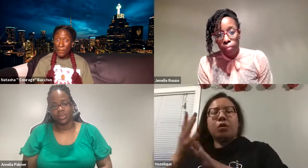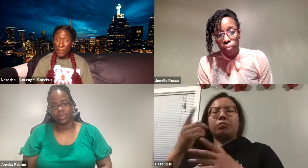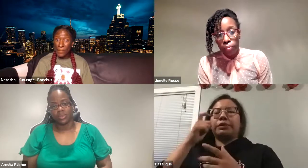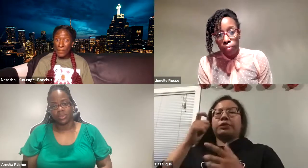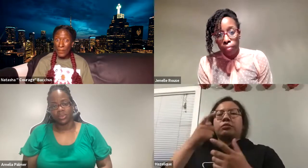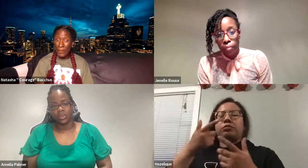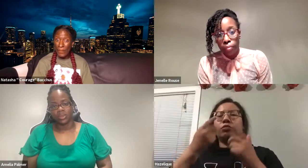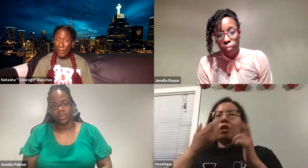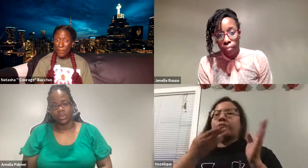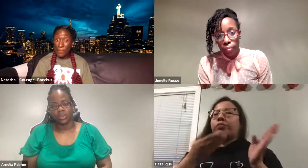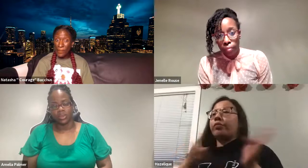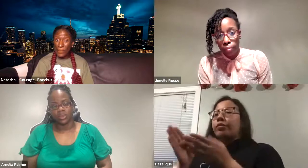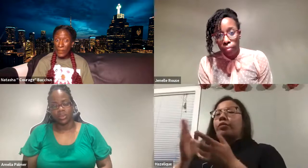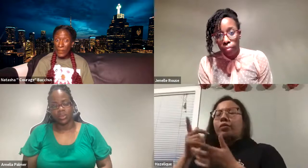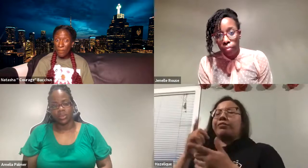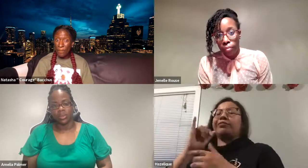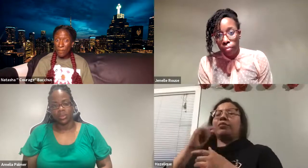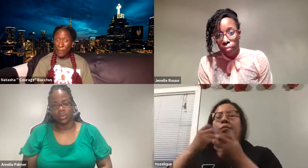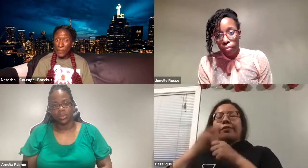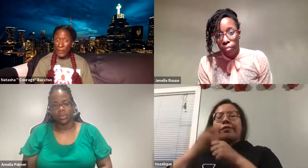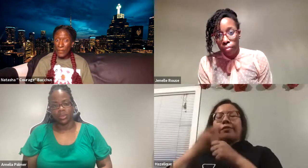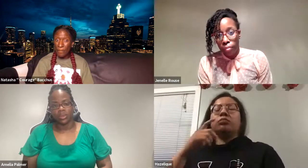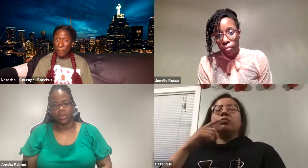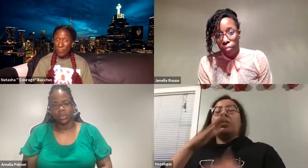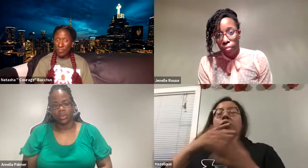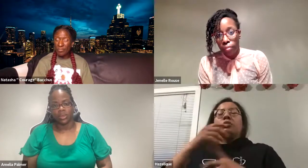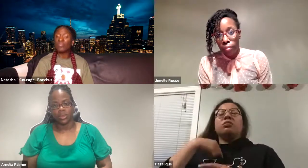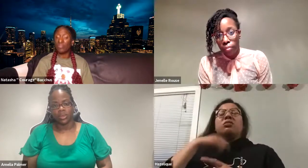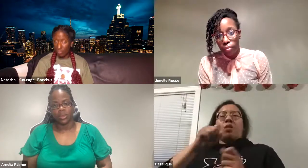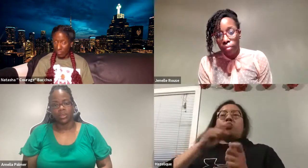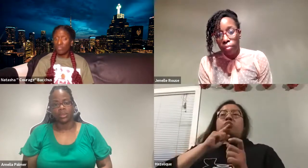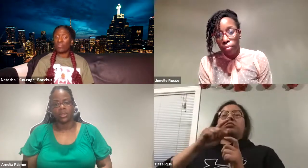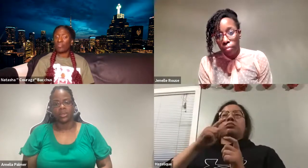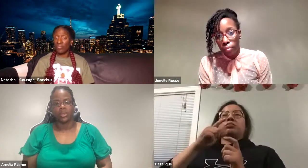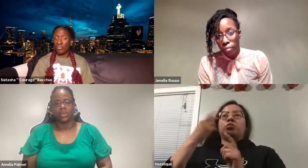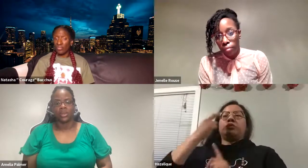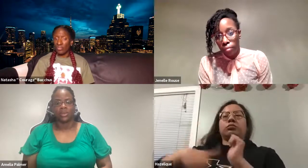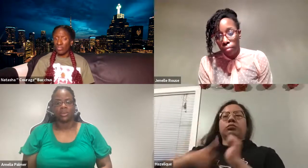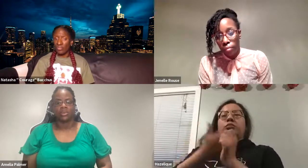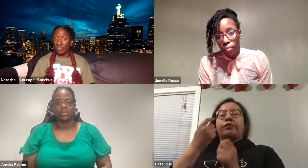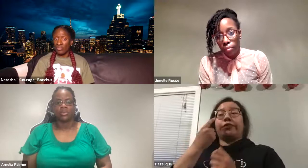you know keeping BASL, keeping it true to yourself.